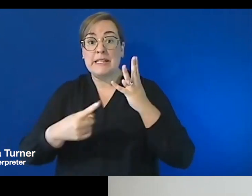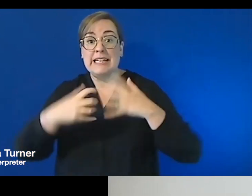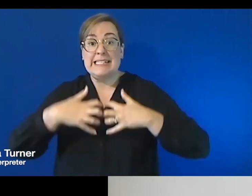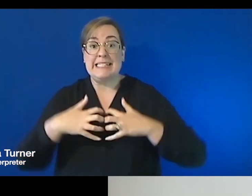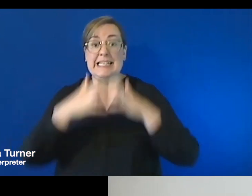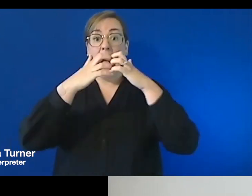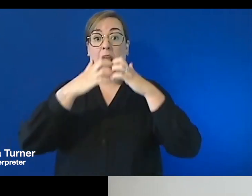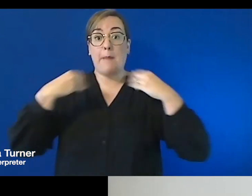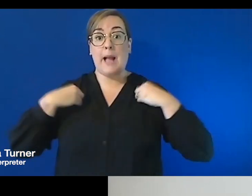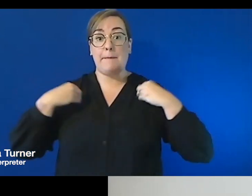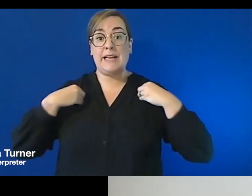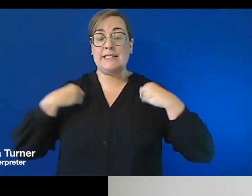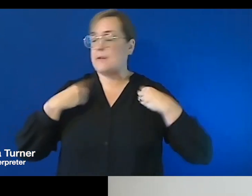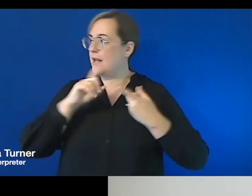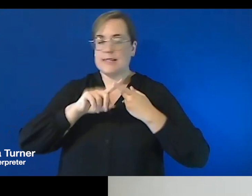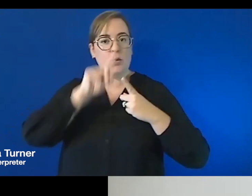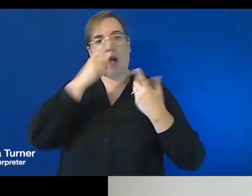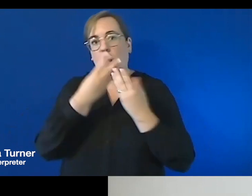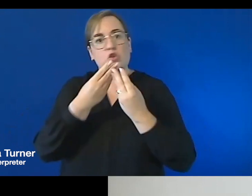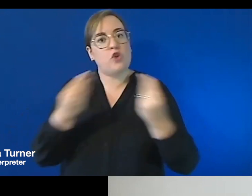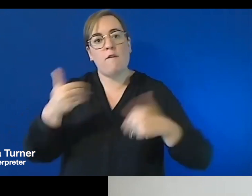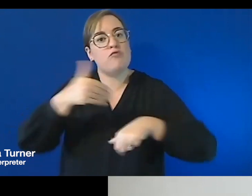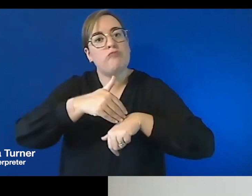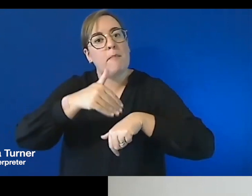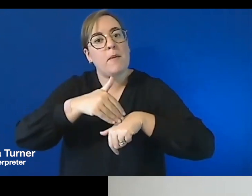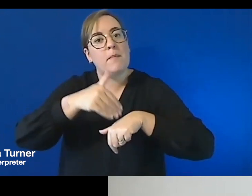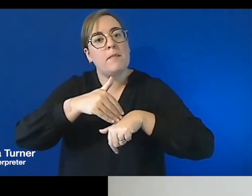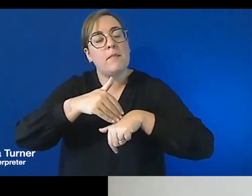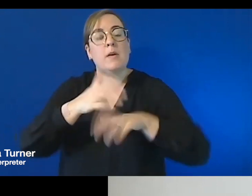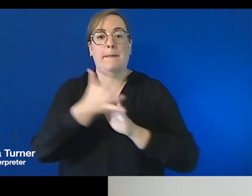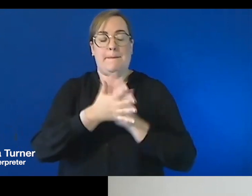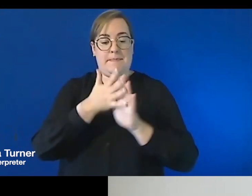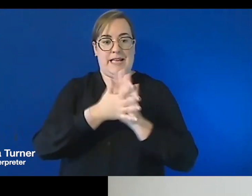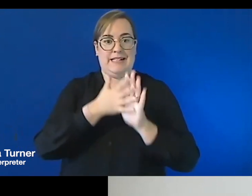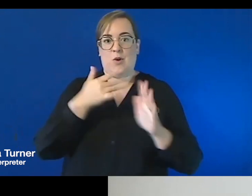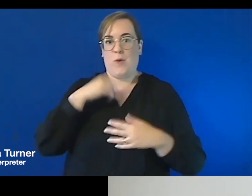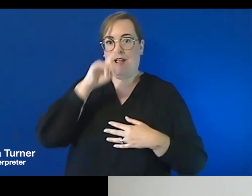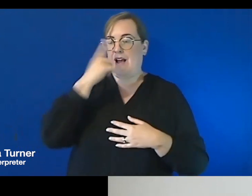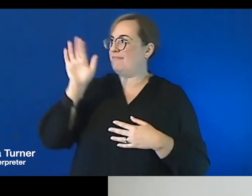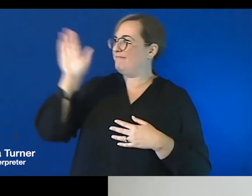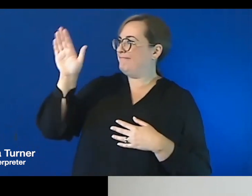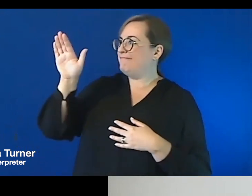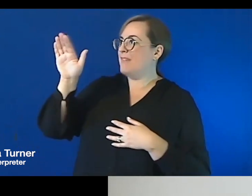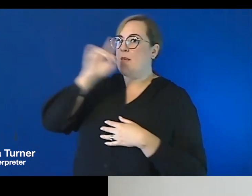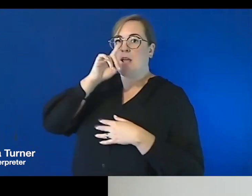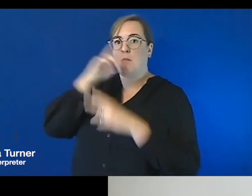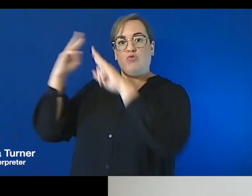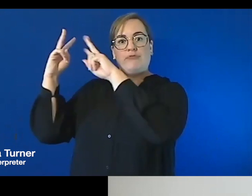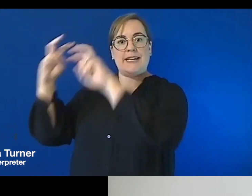problems because we're not able to align people responsible for research, annotation labelling,